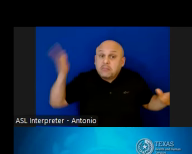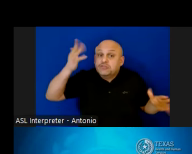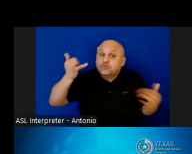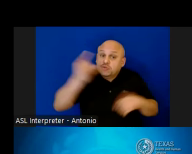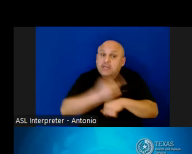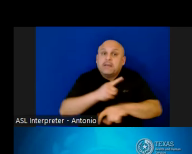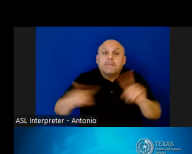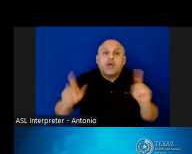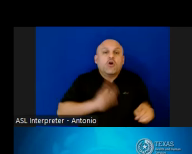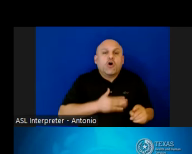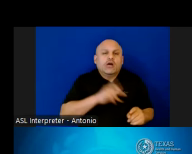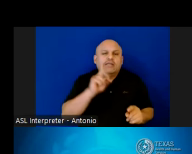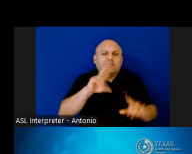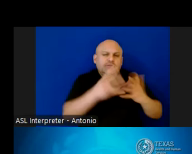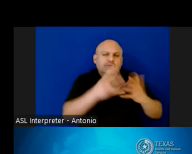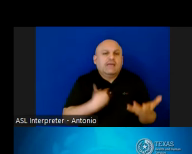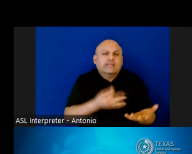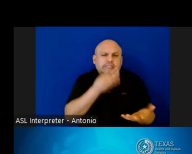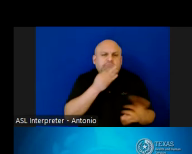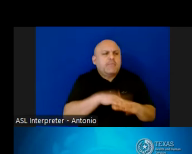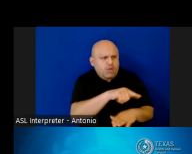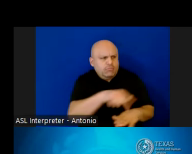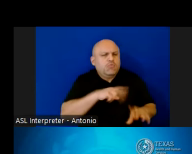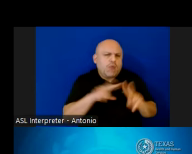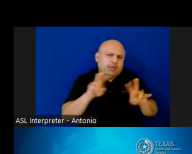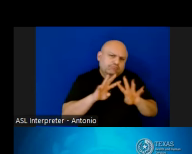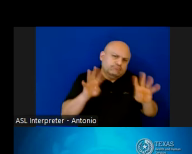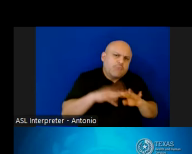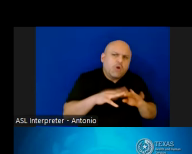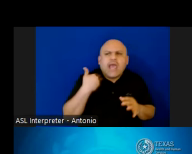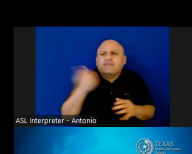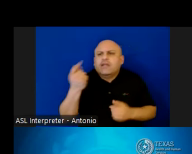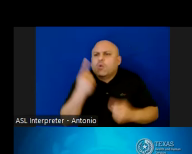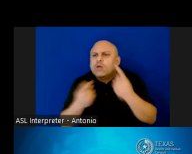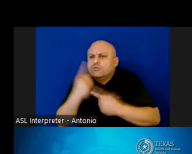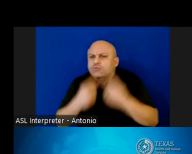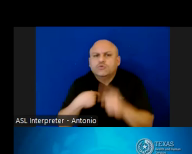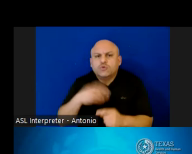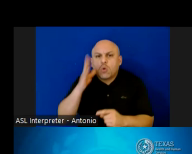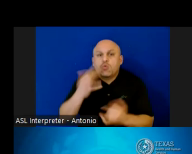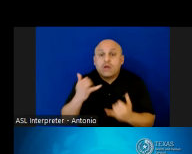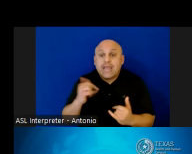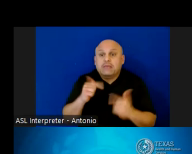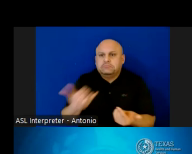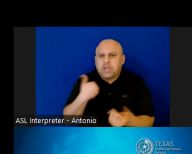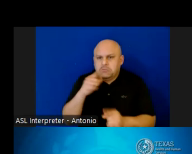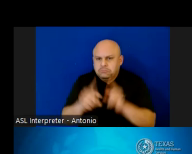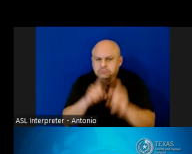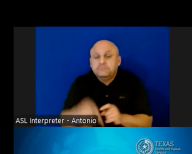This concludes our presentation today. However, our divisional experts have remained on the line for additional questions. We'll move to those now.